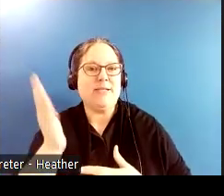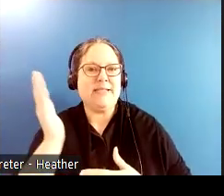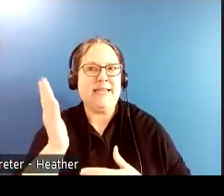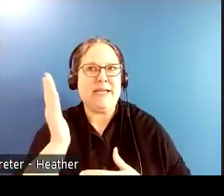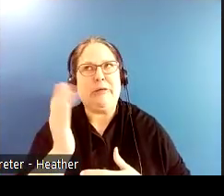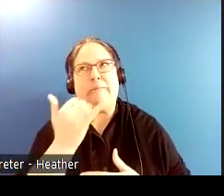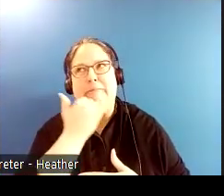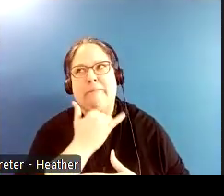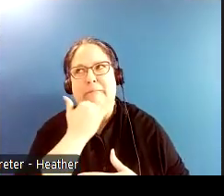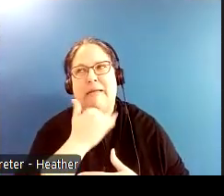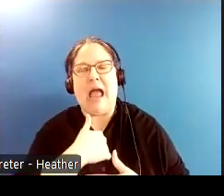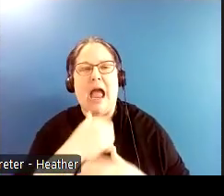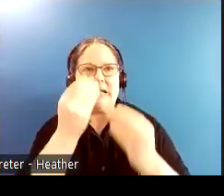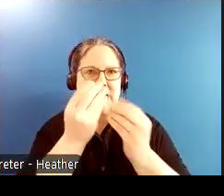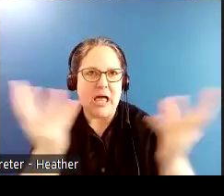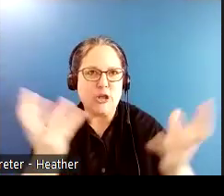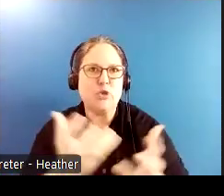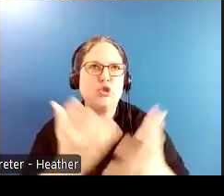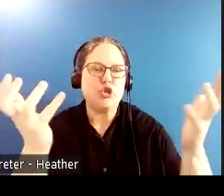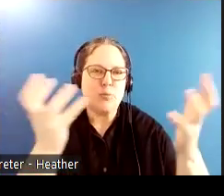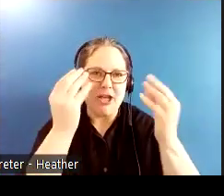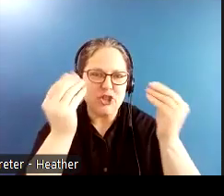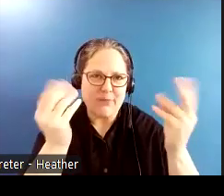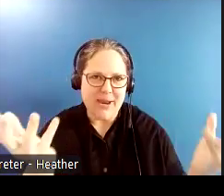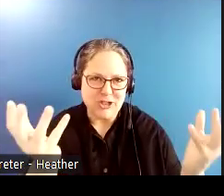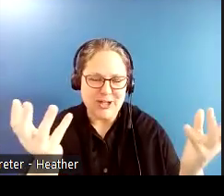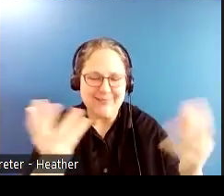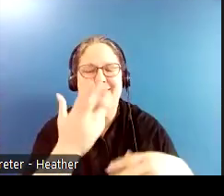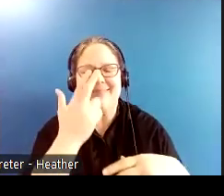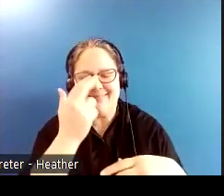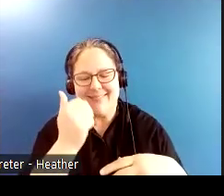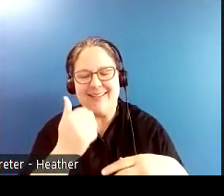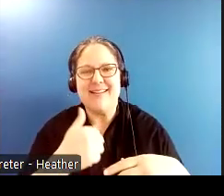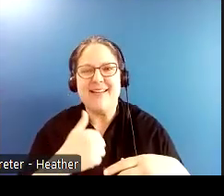into way too much detail at the beginning and uh maybe like dragging out a concept